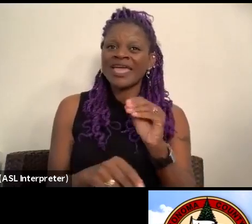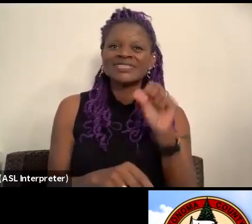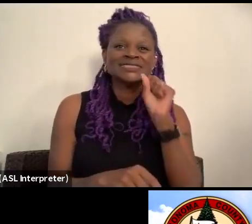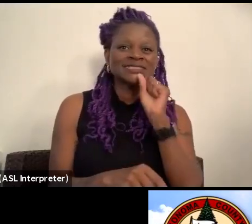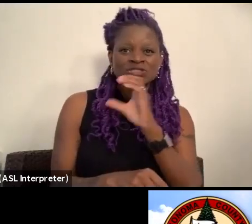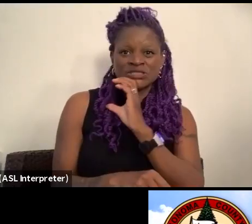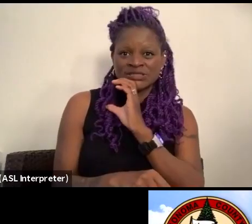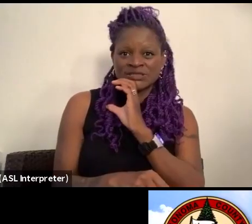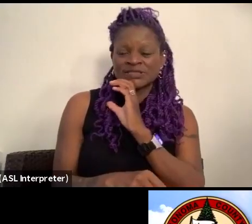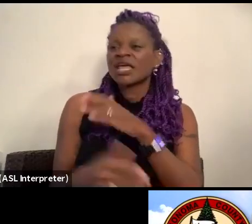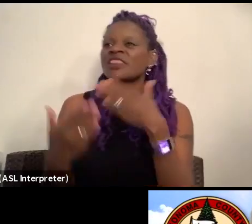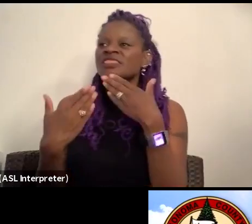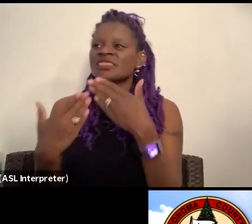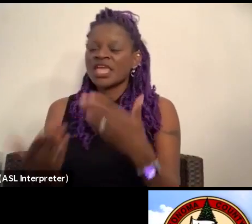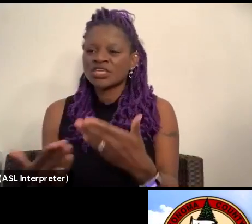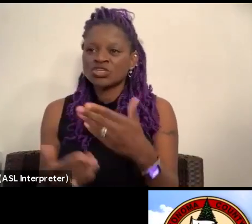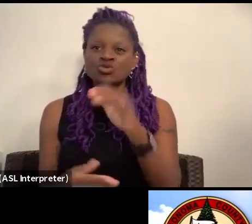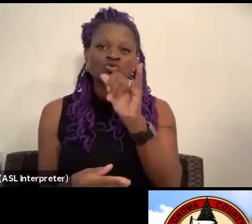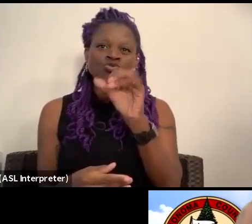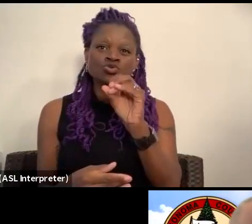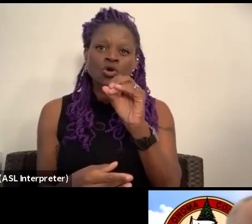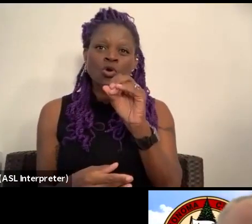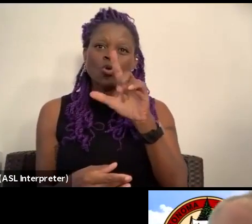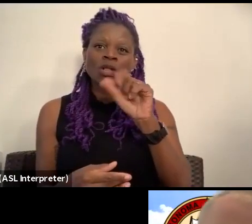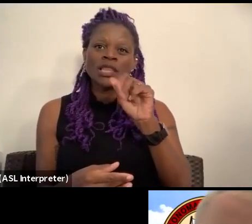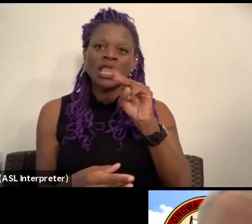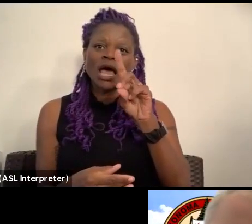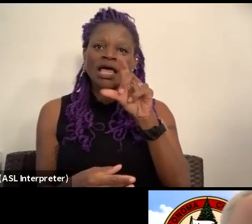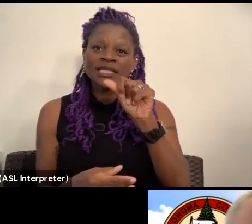Richardson, secretary of the State Government Operations Agency, who